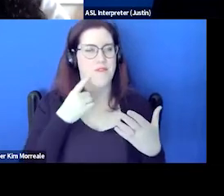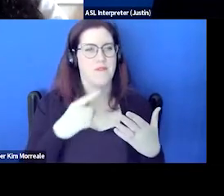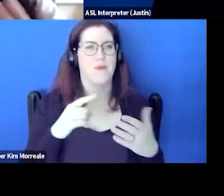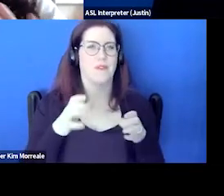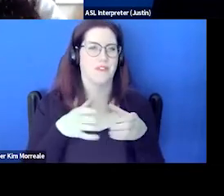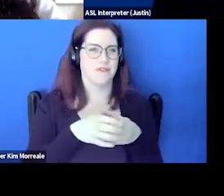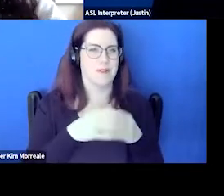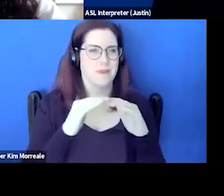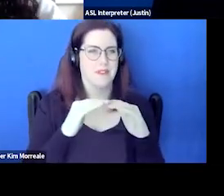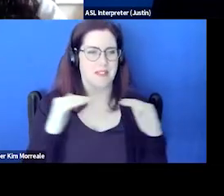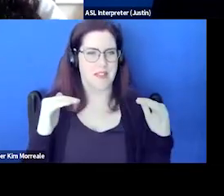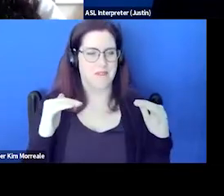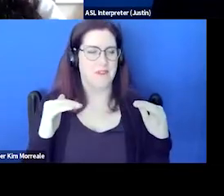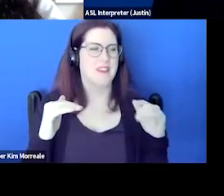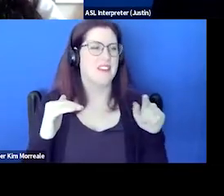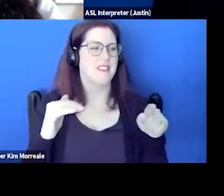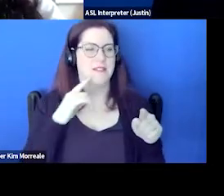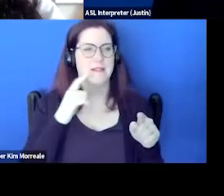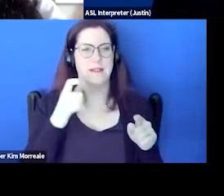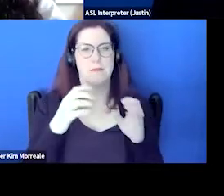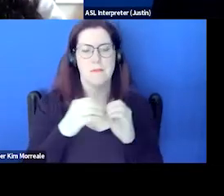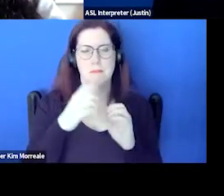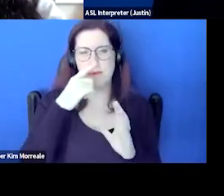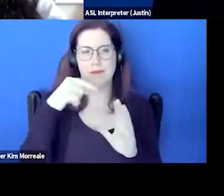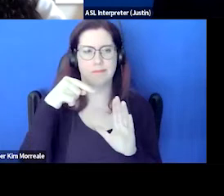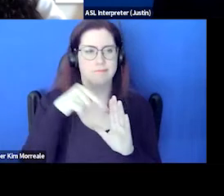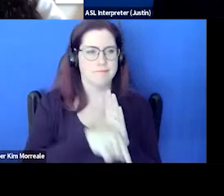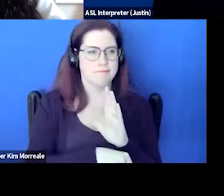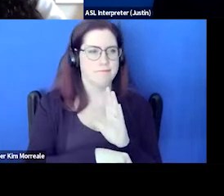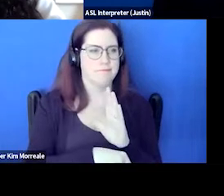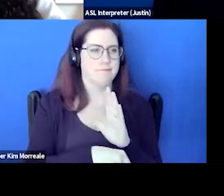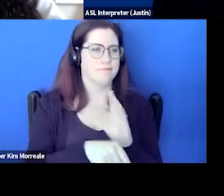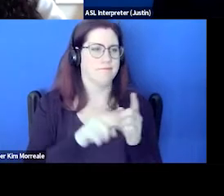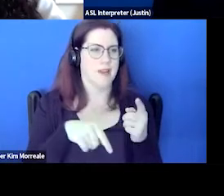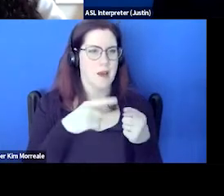This is just going a little bit more into those those departments.